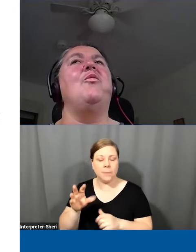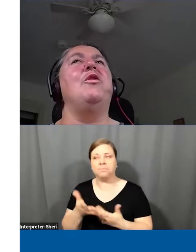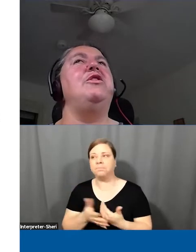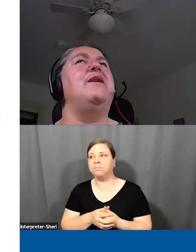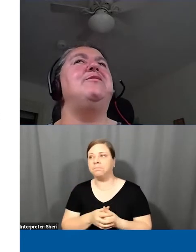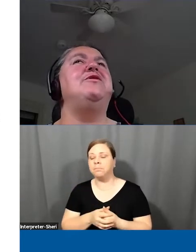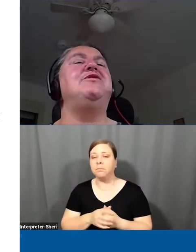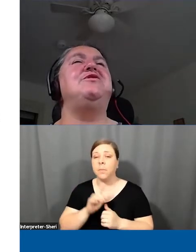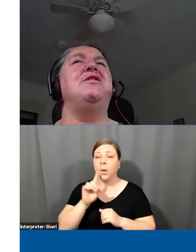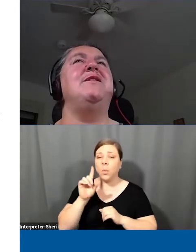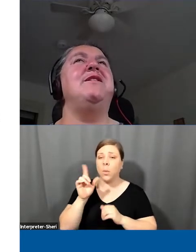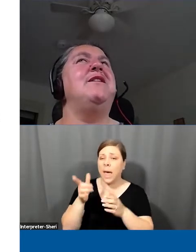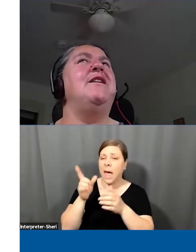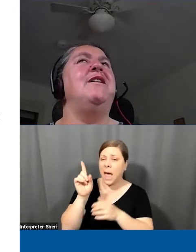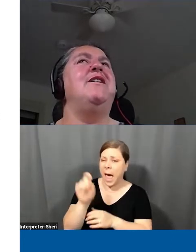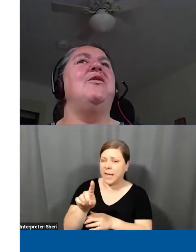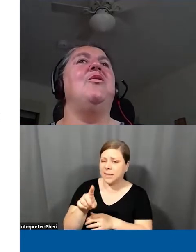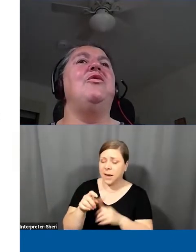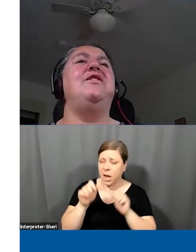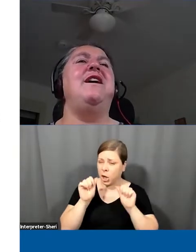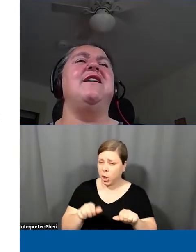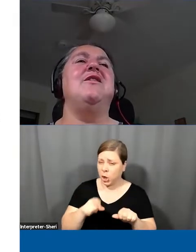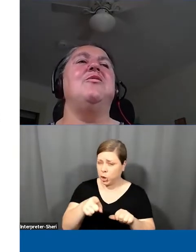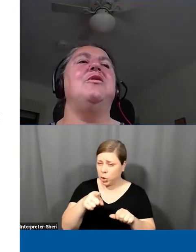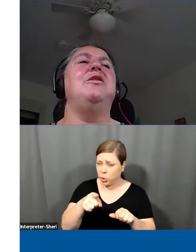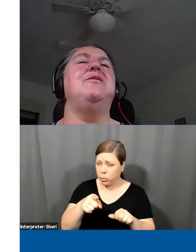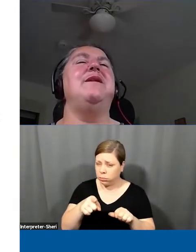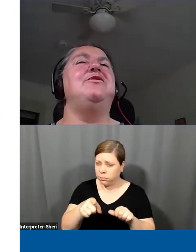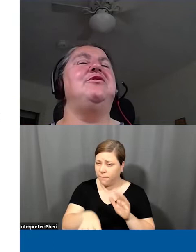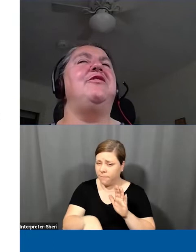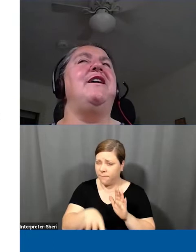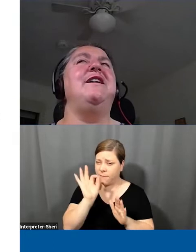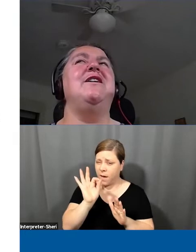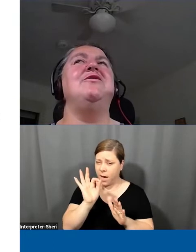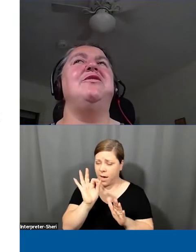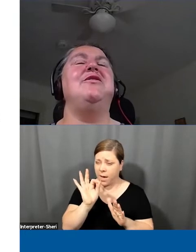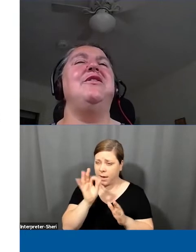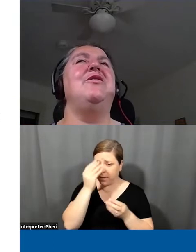were you able to determine the data? Were you able to find out